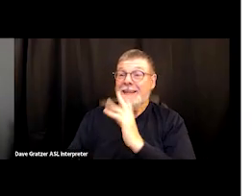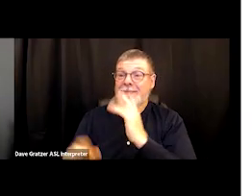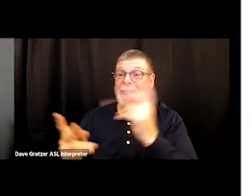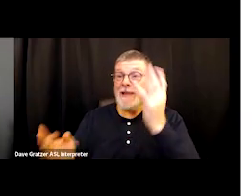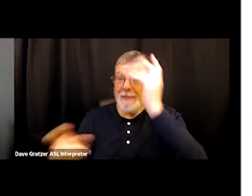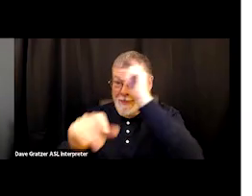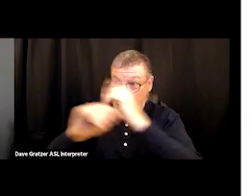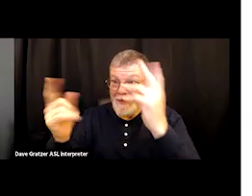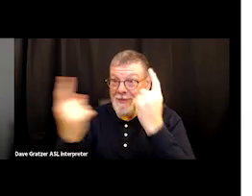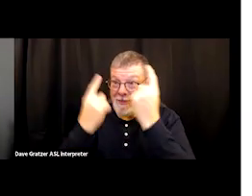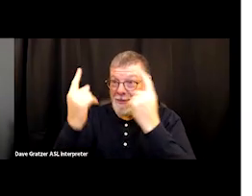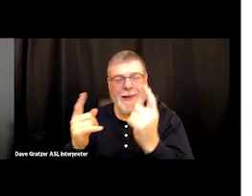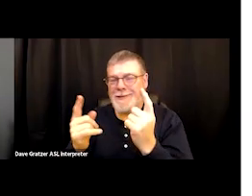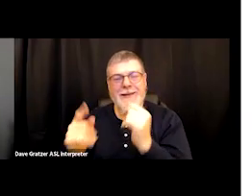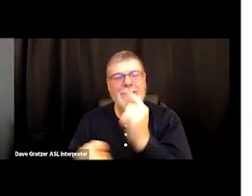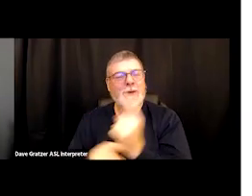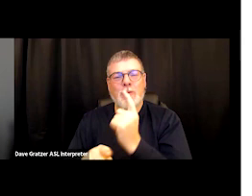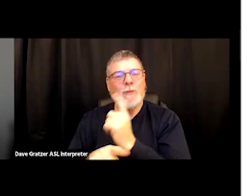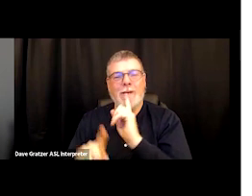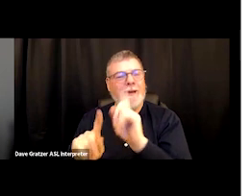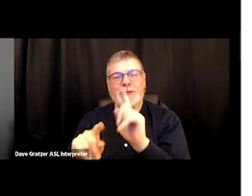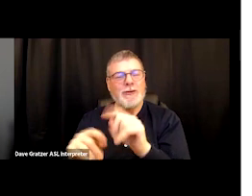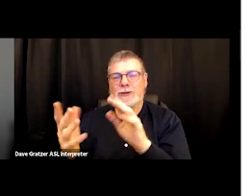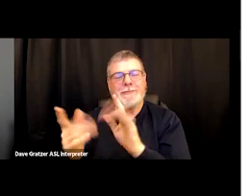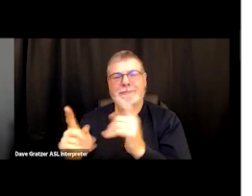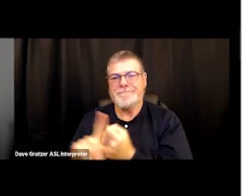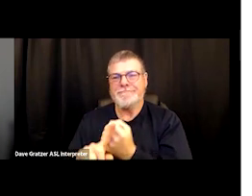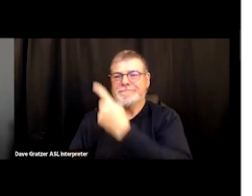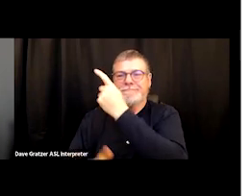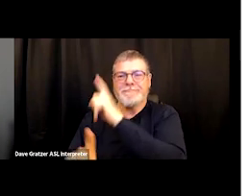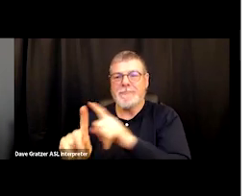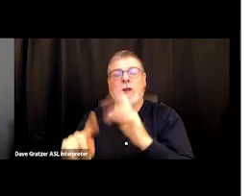and he makes inappropriate responses to questions. So you're speaking to the mental health symptoms